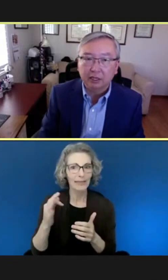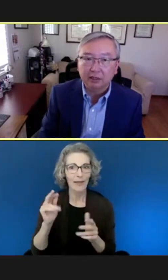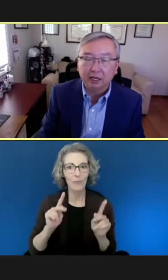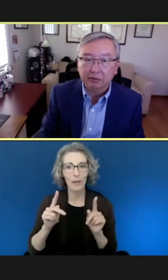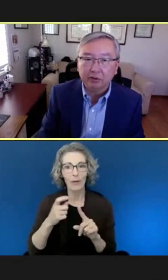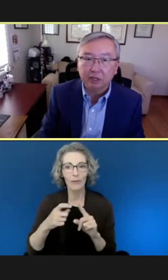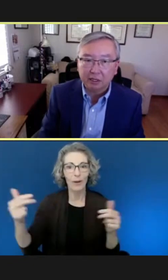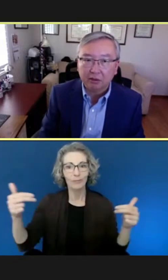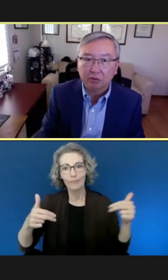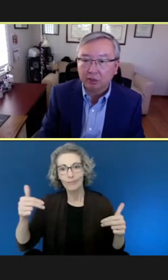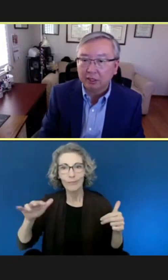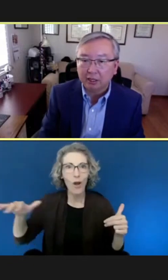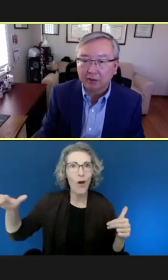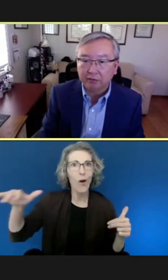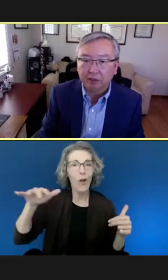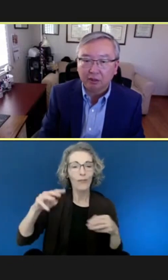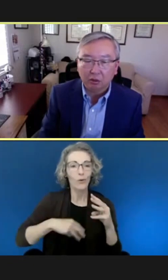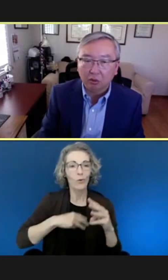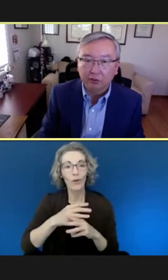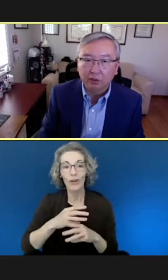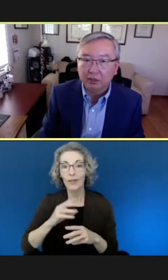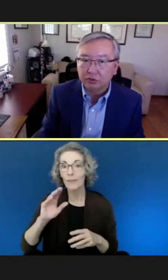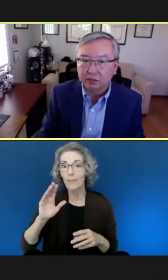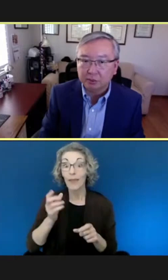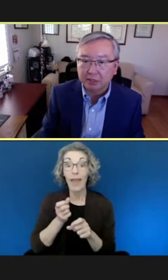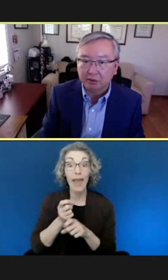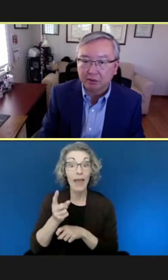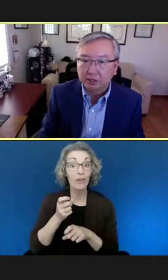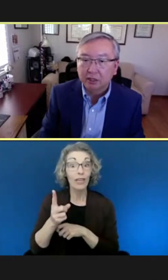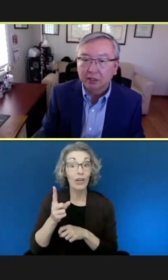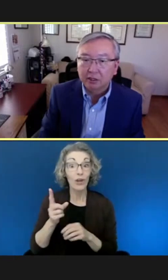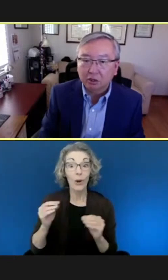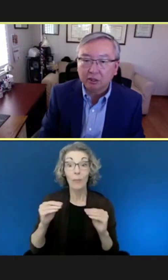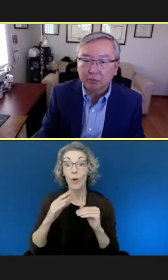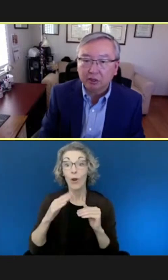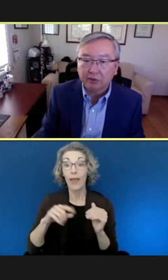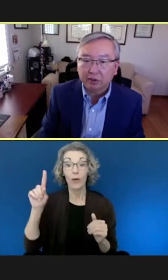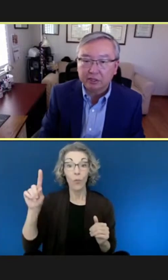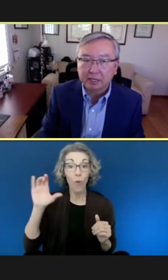And every year, we have over 100 speakers talking